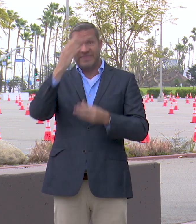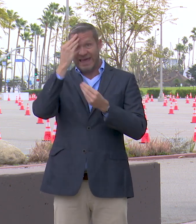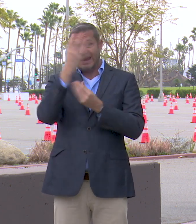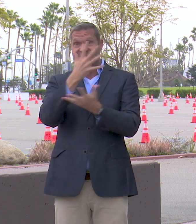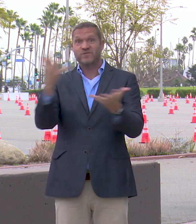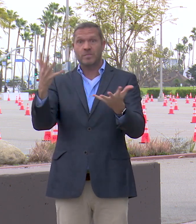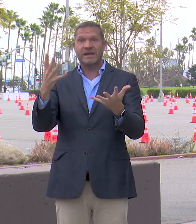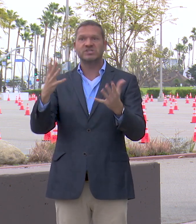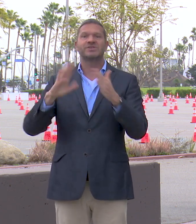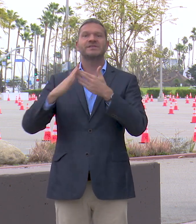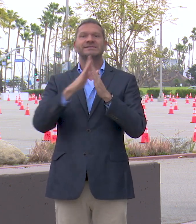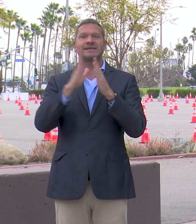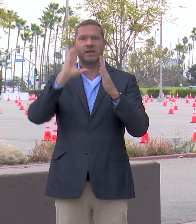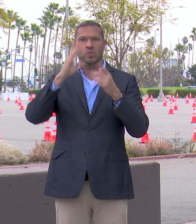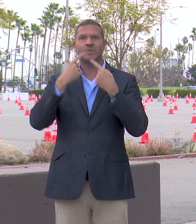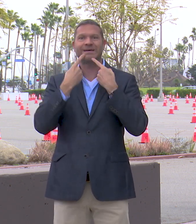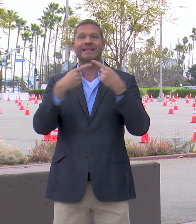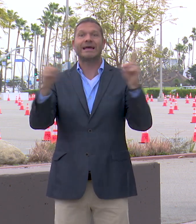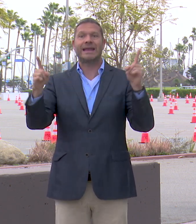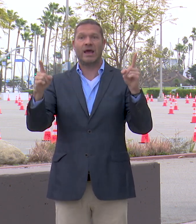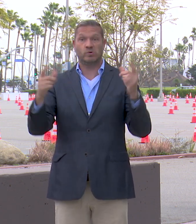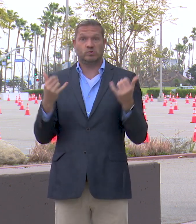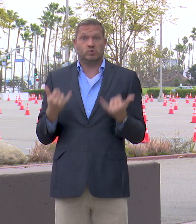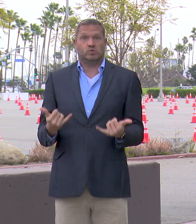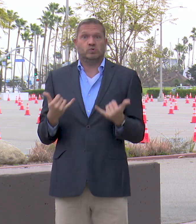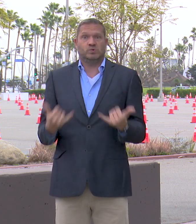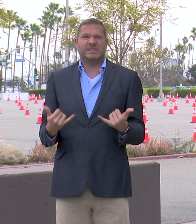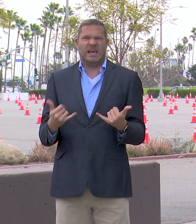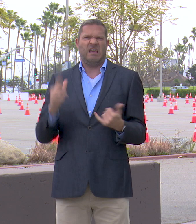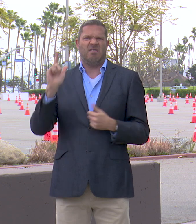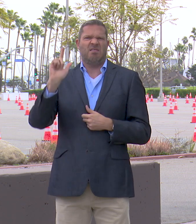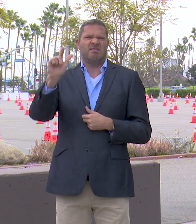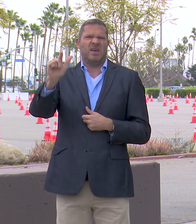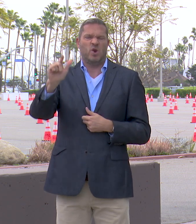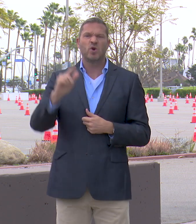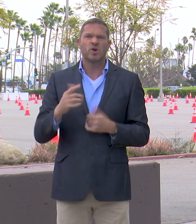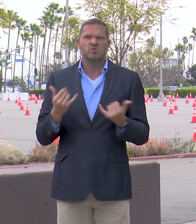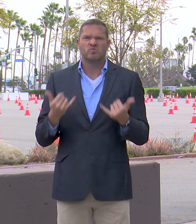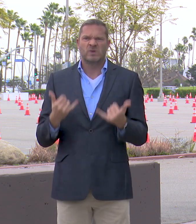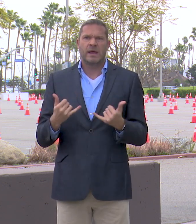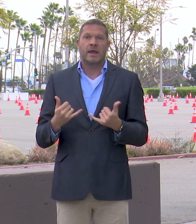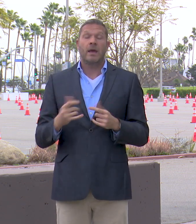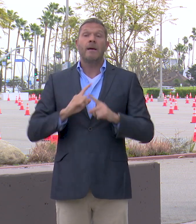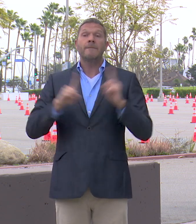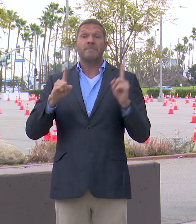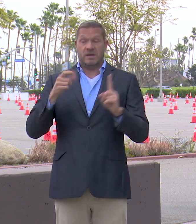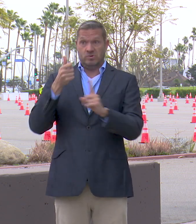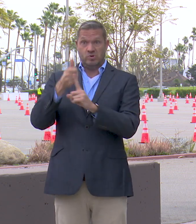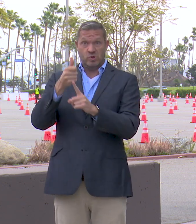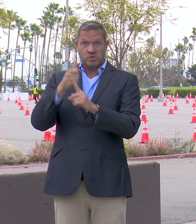city later today but what we encourage is if you are a grocery worker or you work at